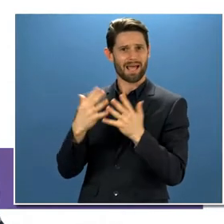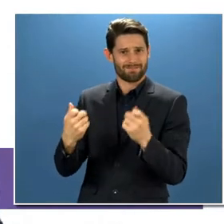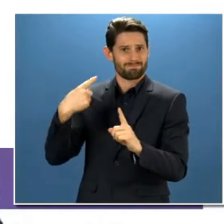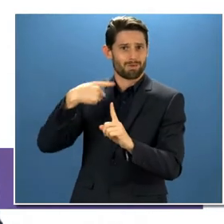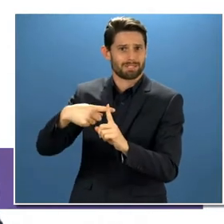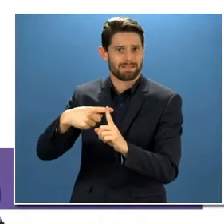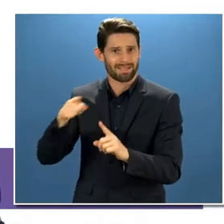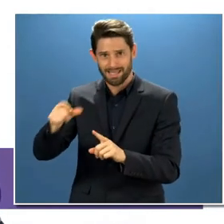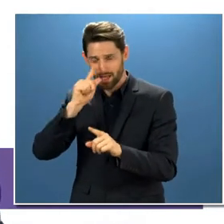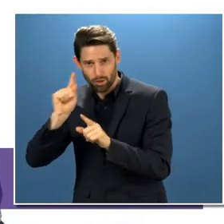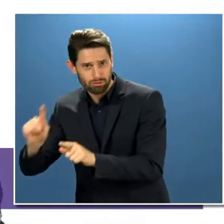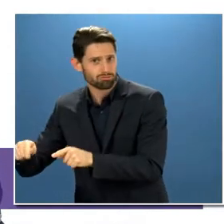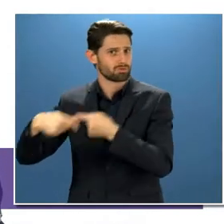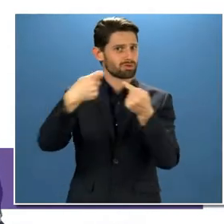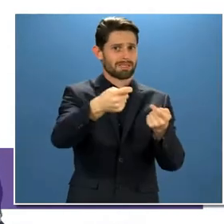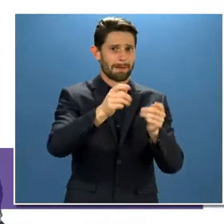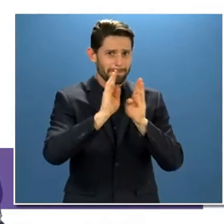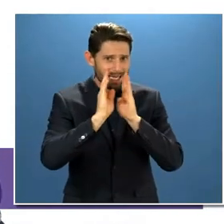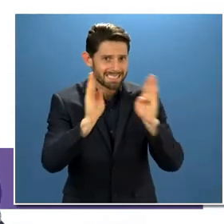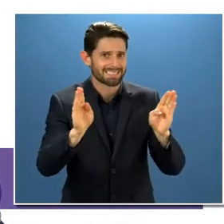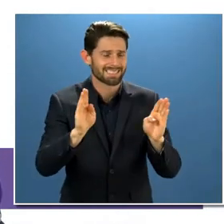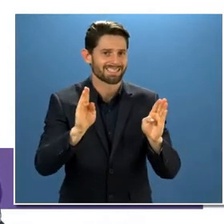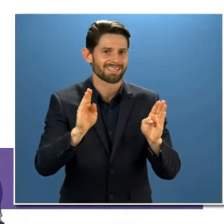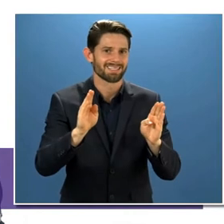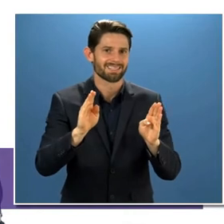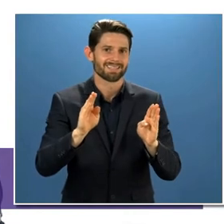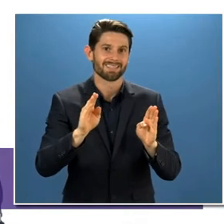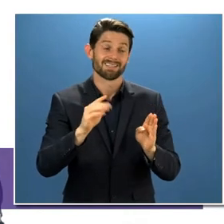be a really valuable team member over time, and as employees, we know people